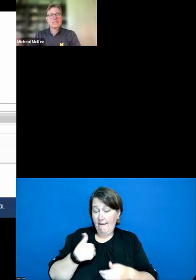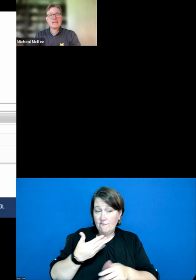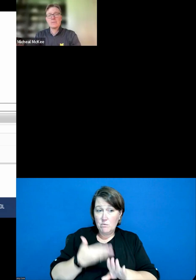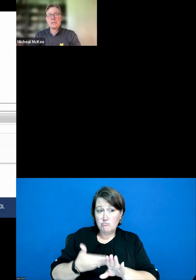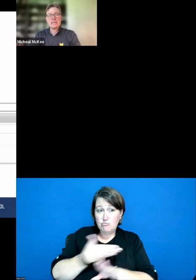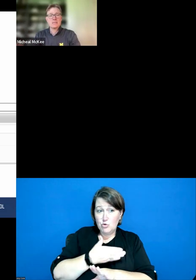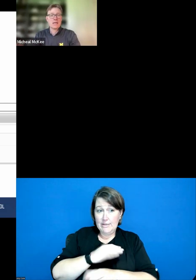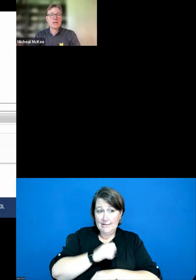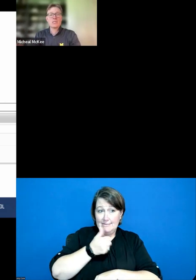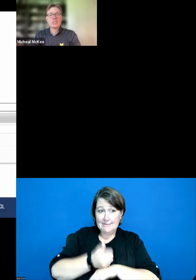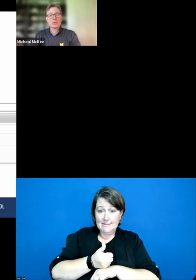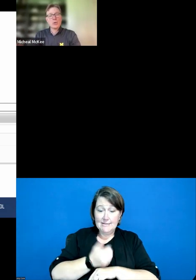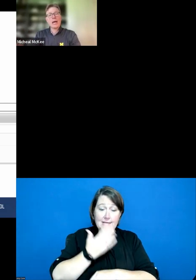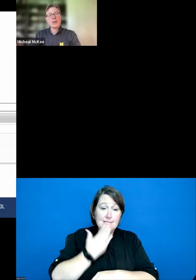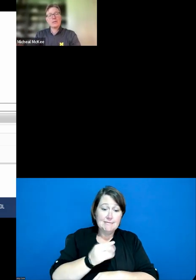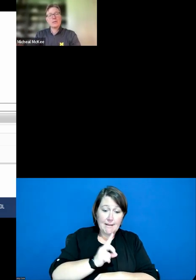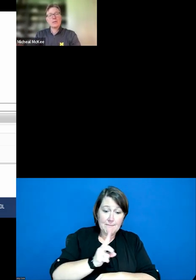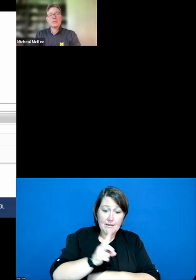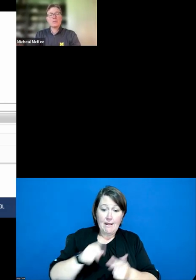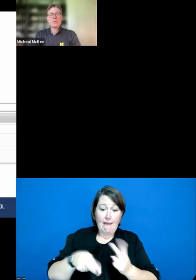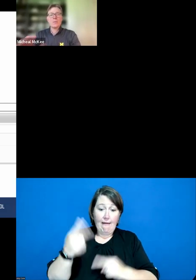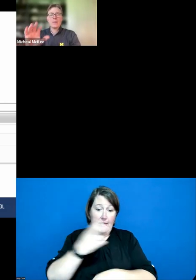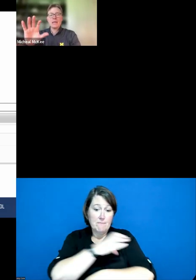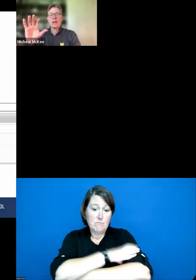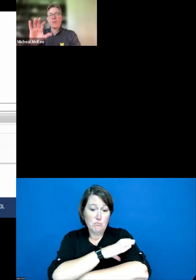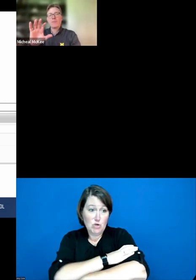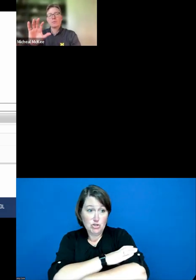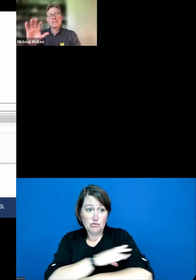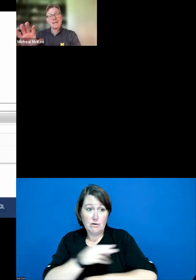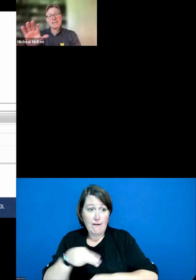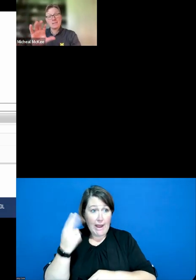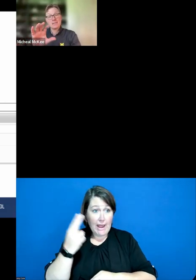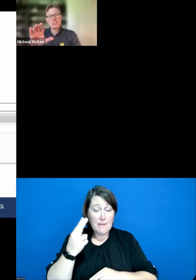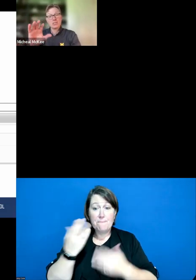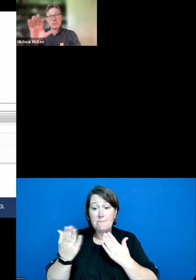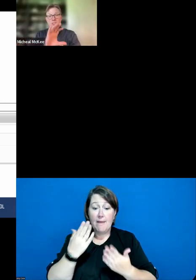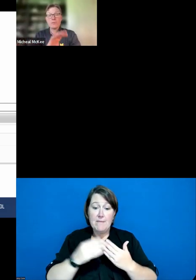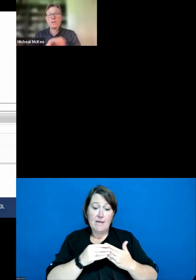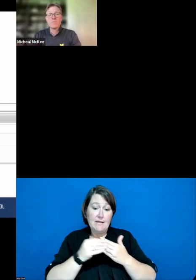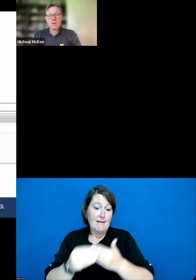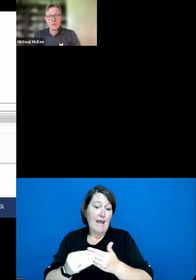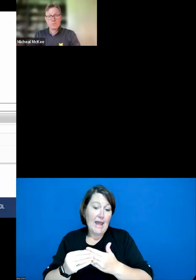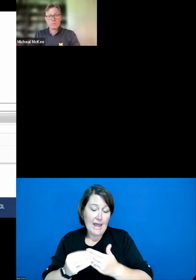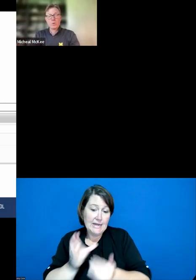like diabetes and hypertension were higher. So it may be helpful to guide the clinicians to screen for those more